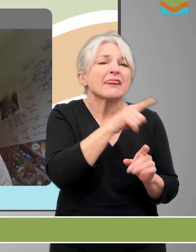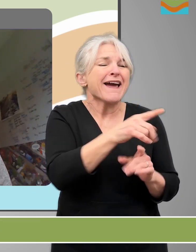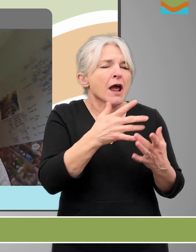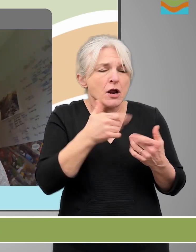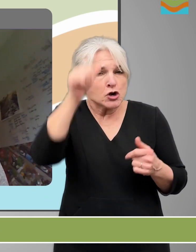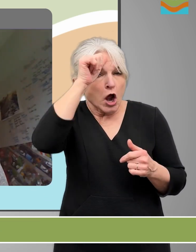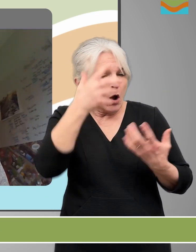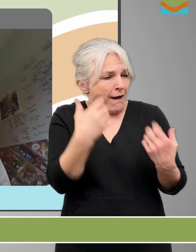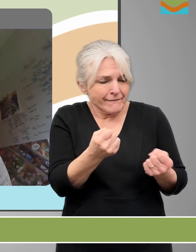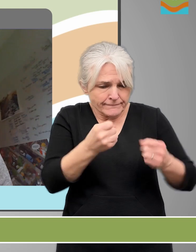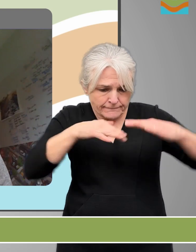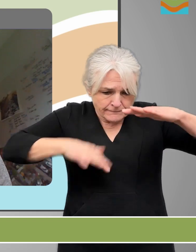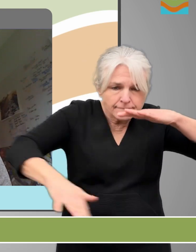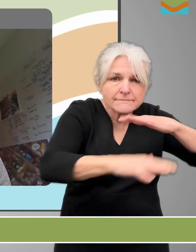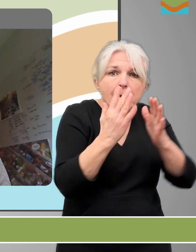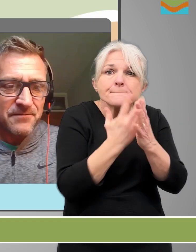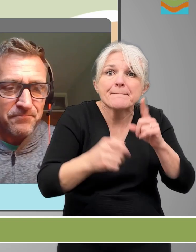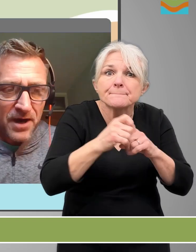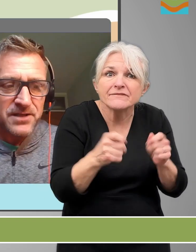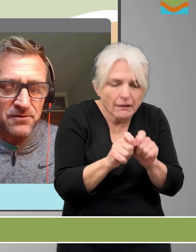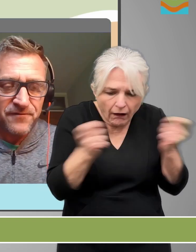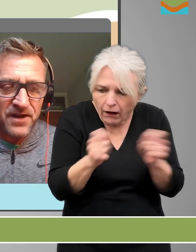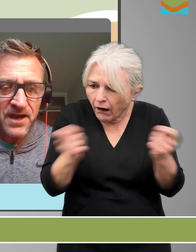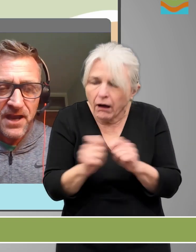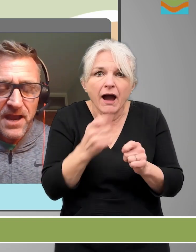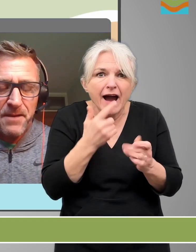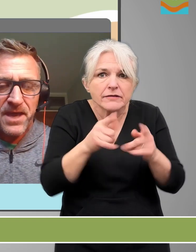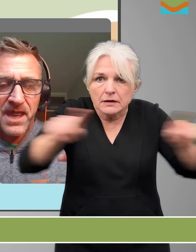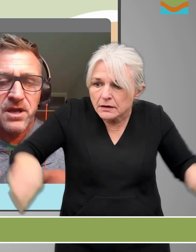years and that really is part of being able